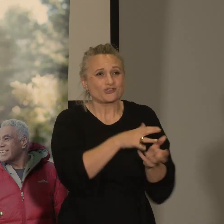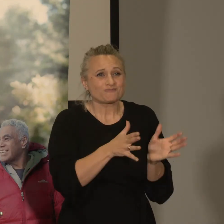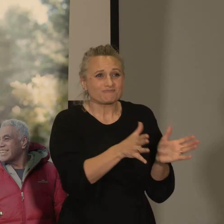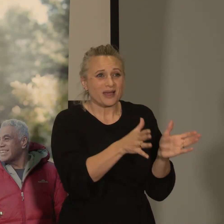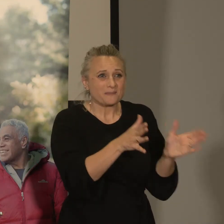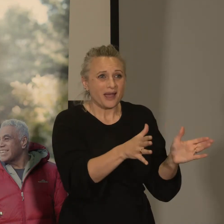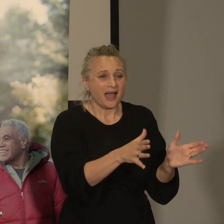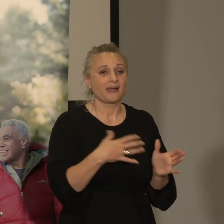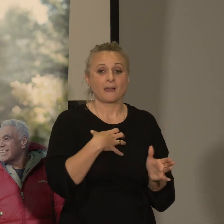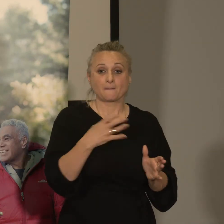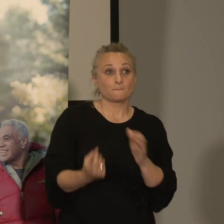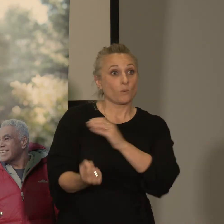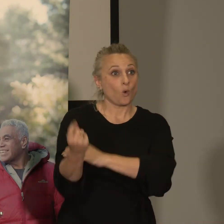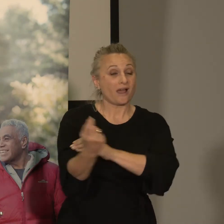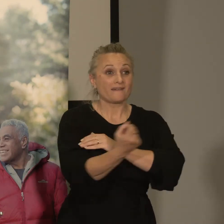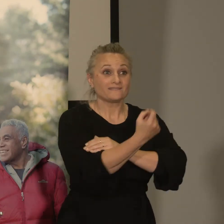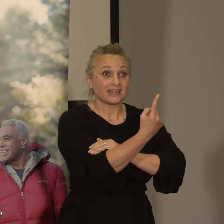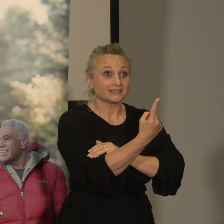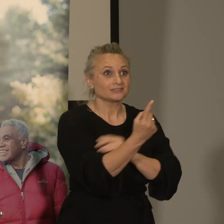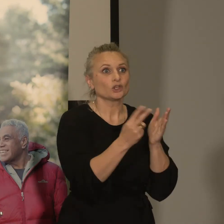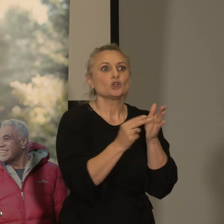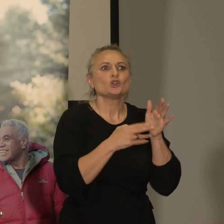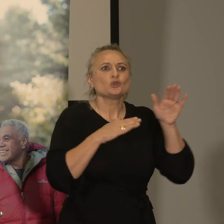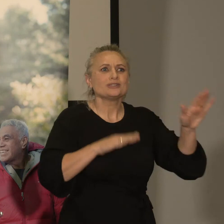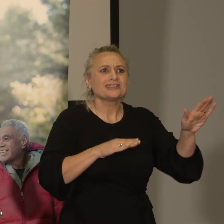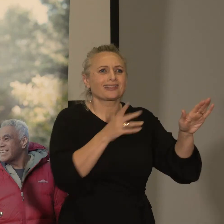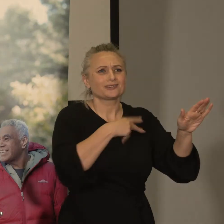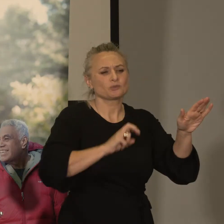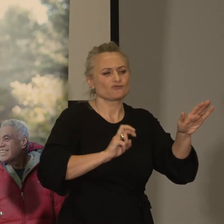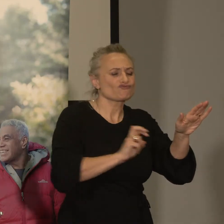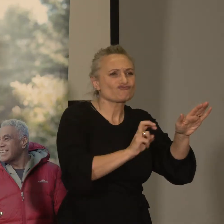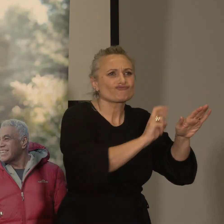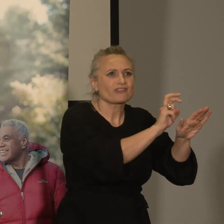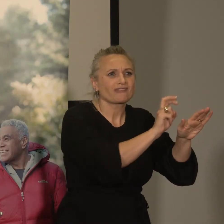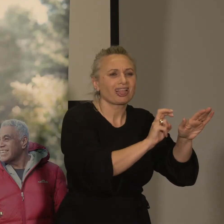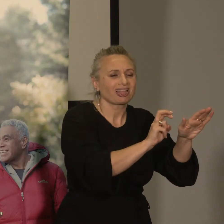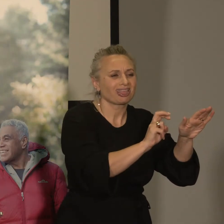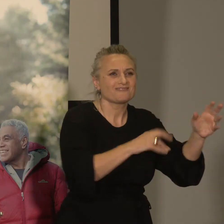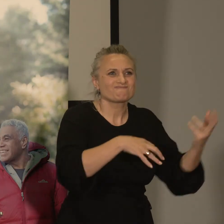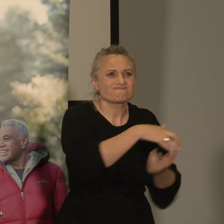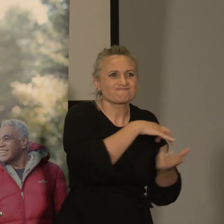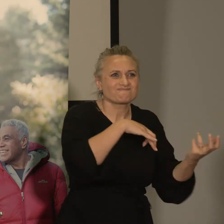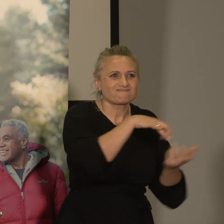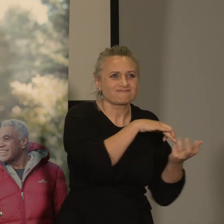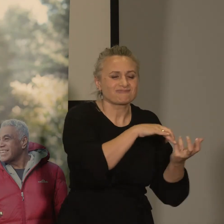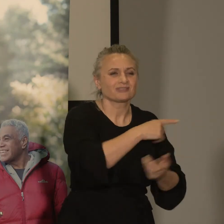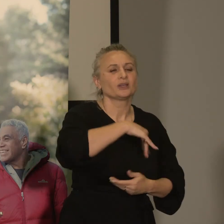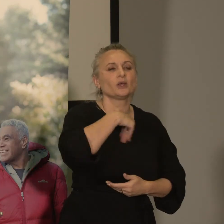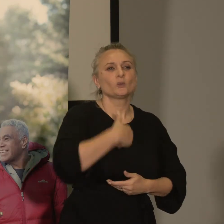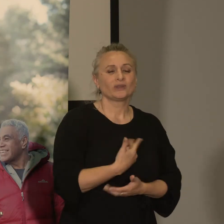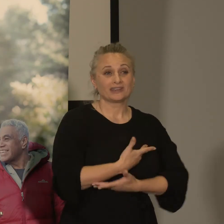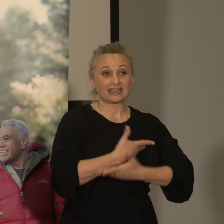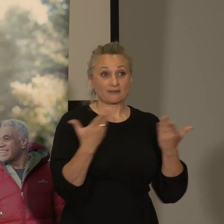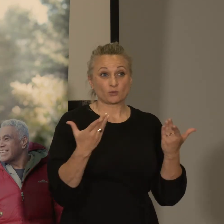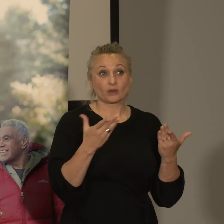finally, of course summer is a time where we come together socially, more often, there are more large-scale events,